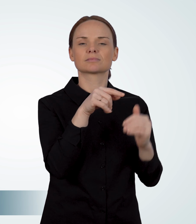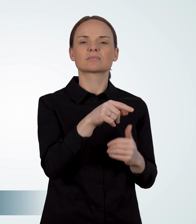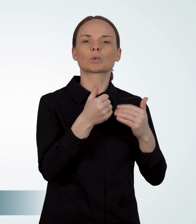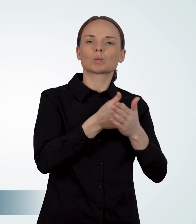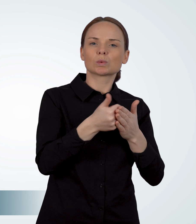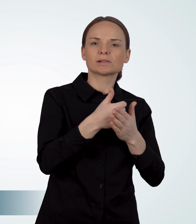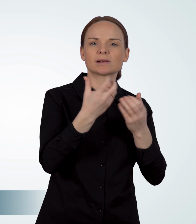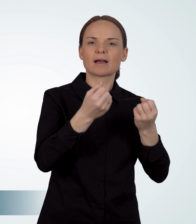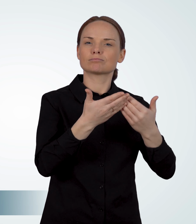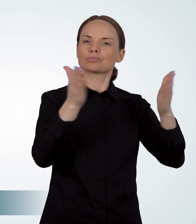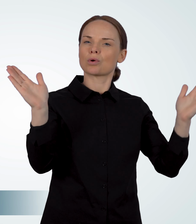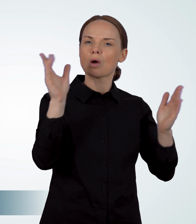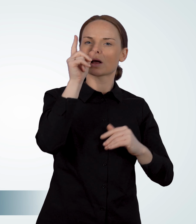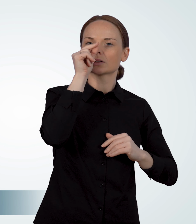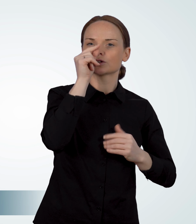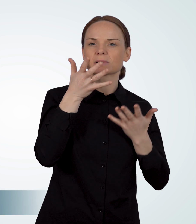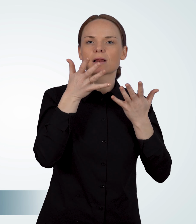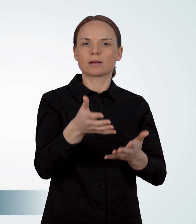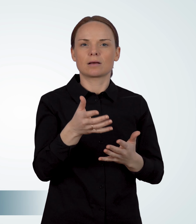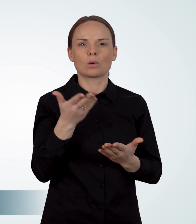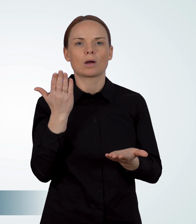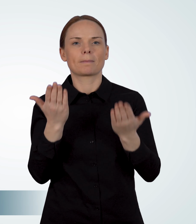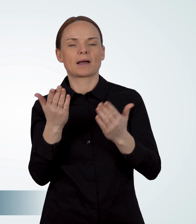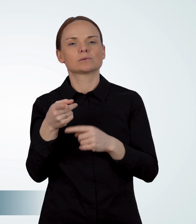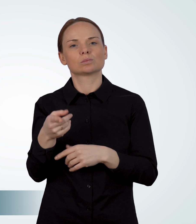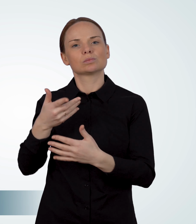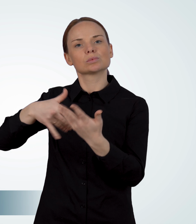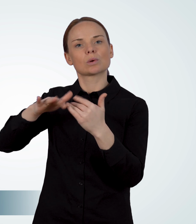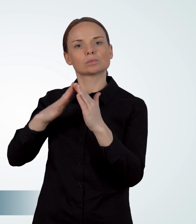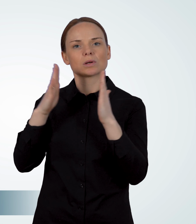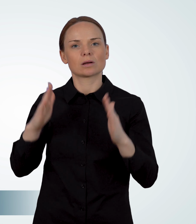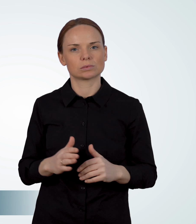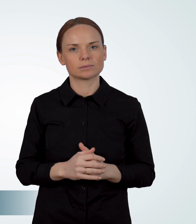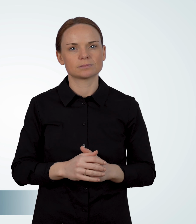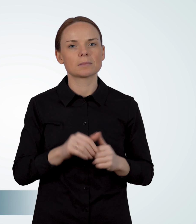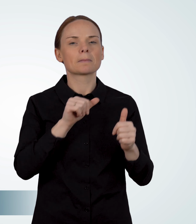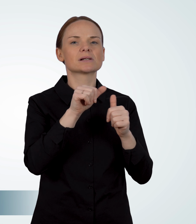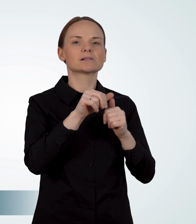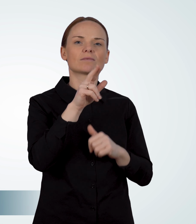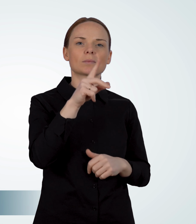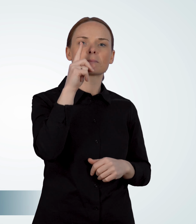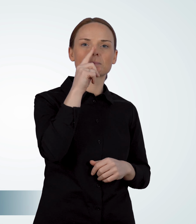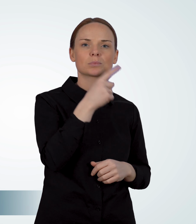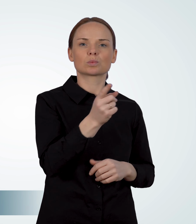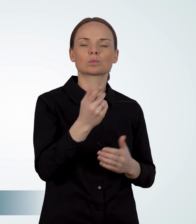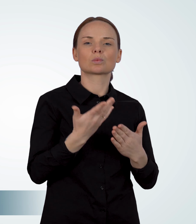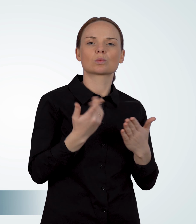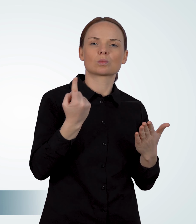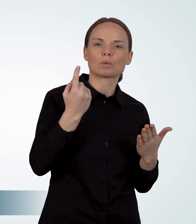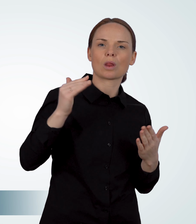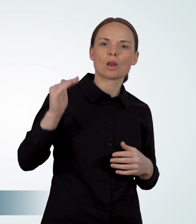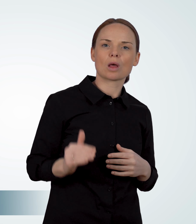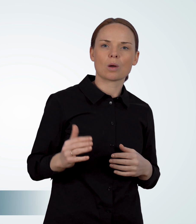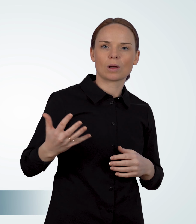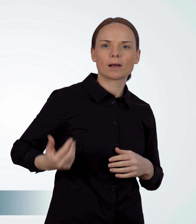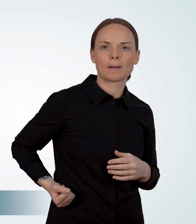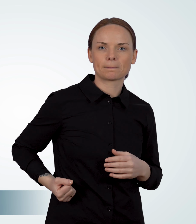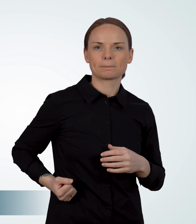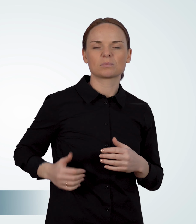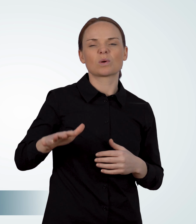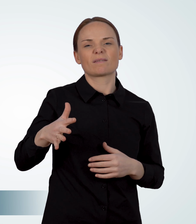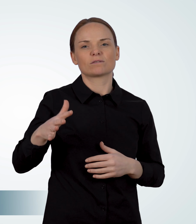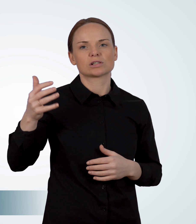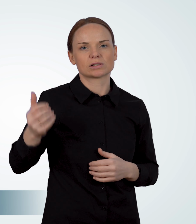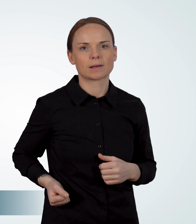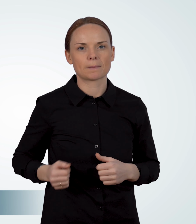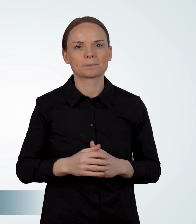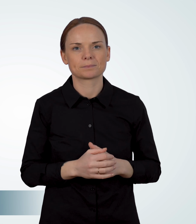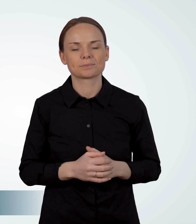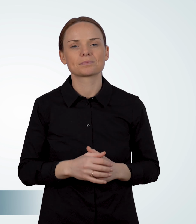It usually has broader eligibility than social housing and is for people on low to moderate incomes.